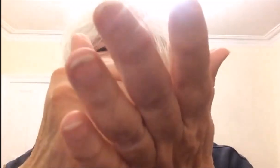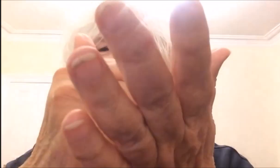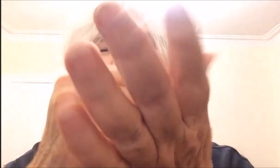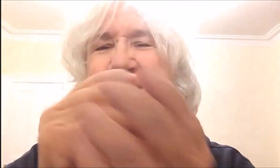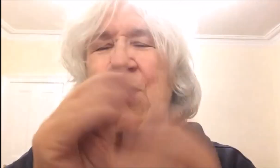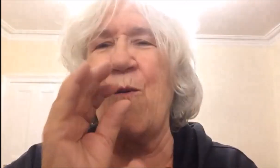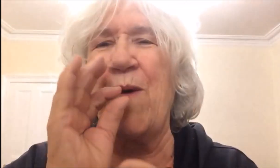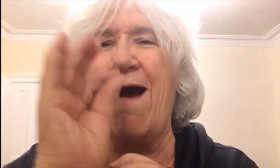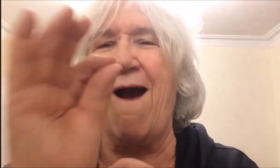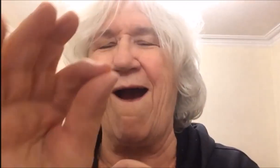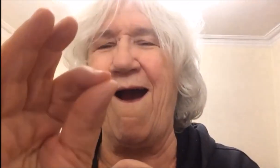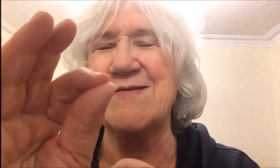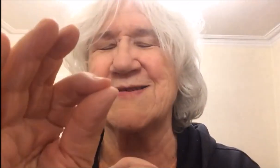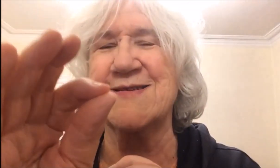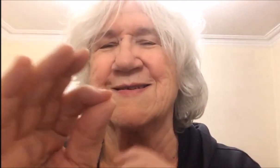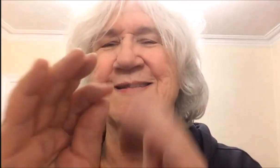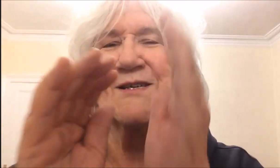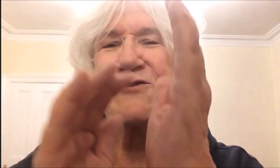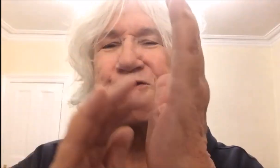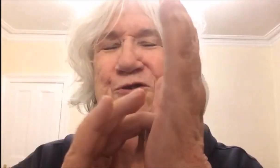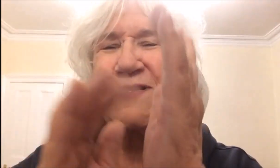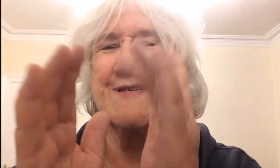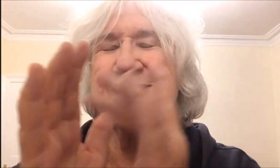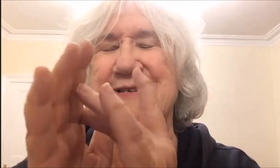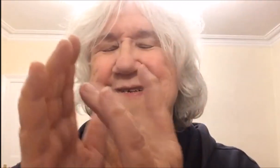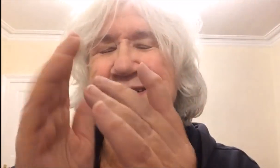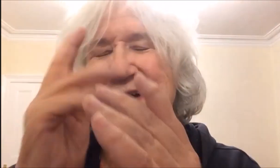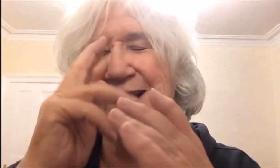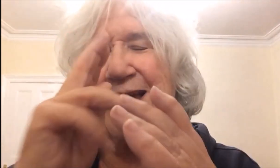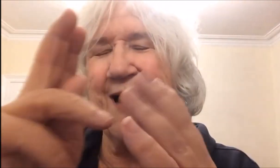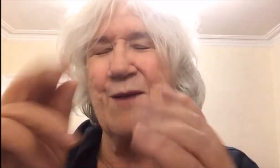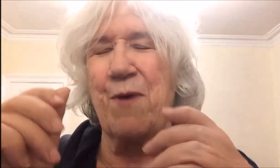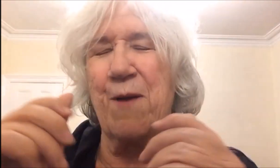We pray in Jesus' name. Amen.